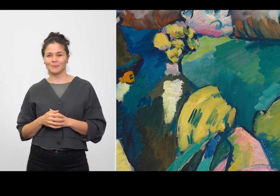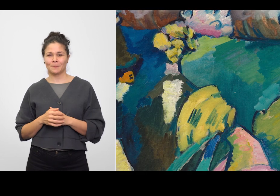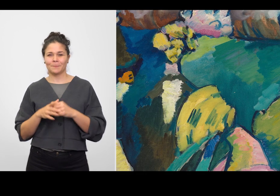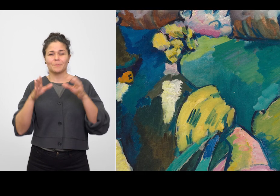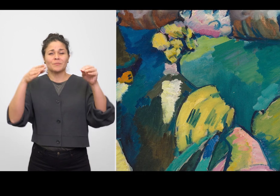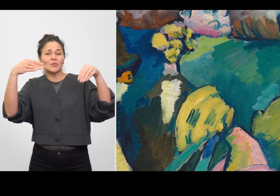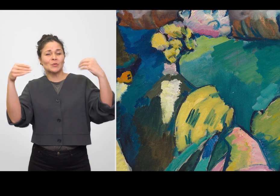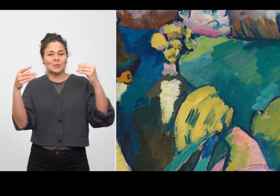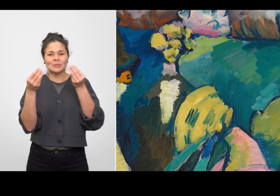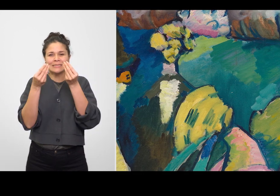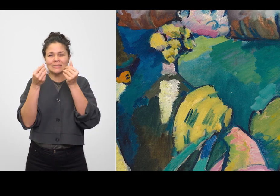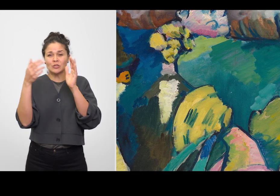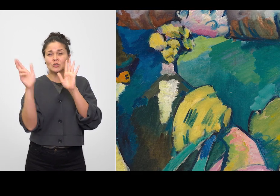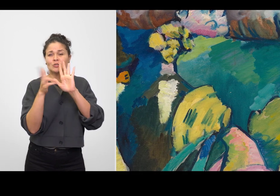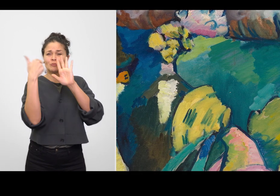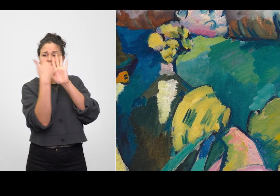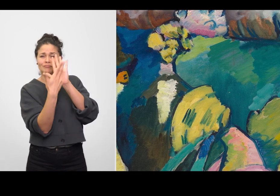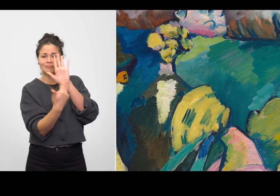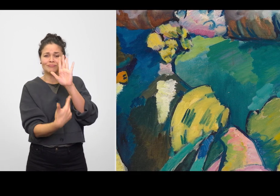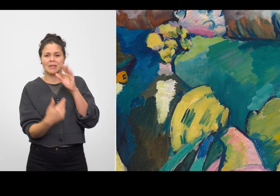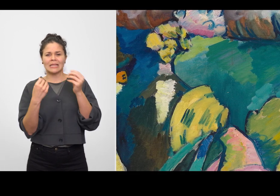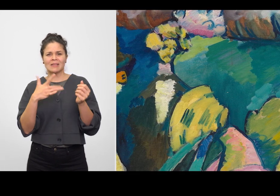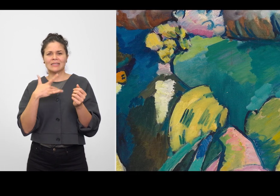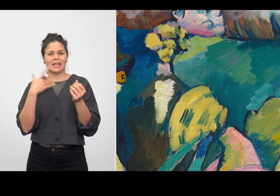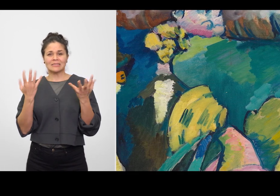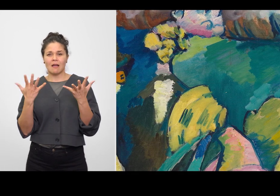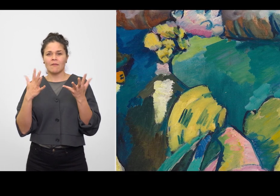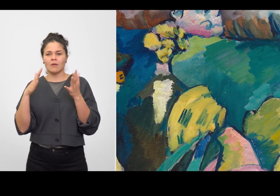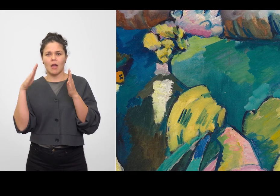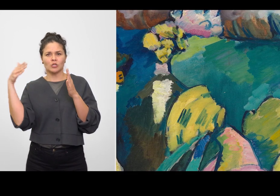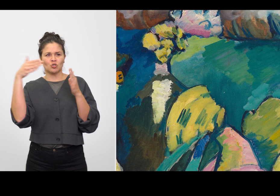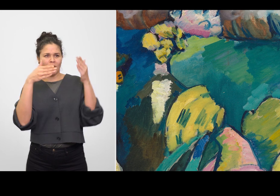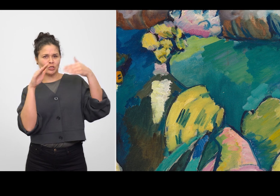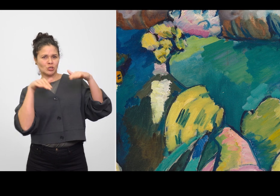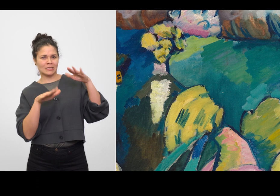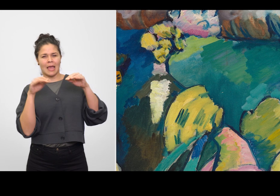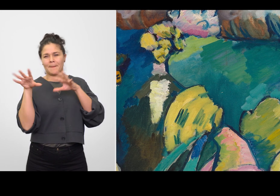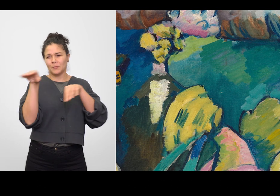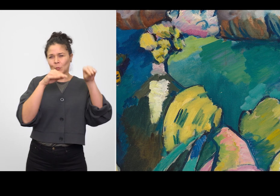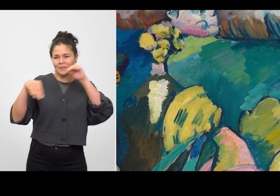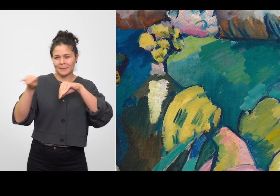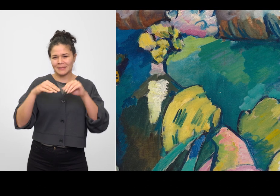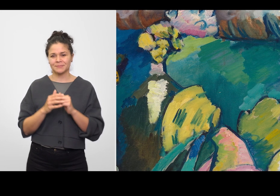Loose, textured brushstrokes give a sense of direction and movement.